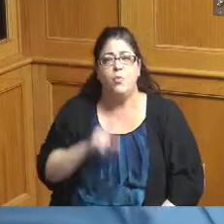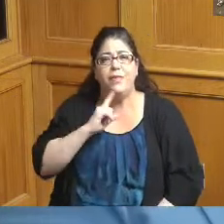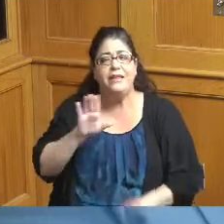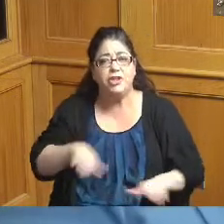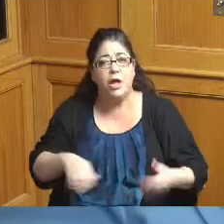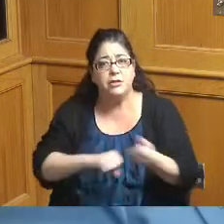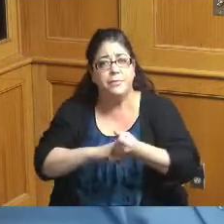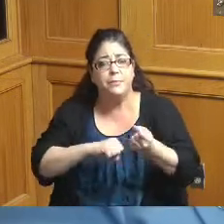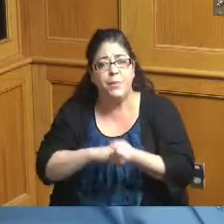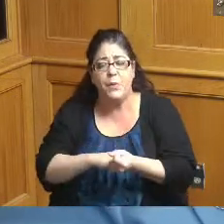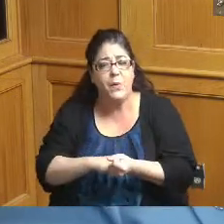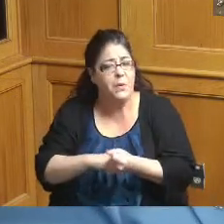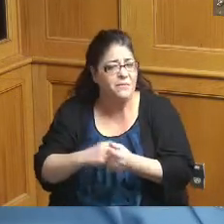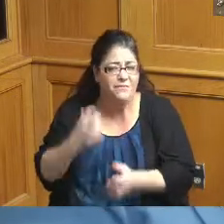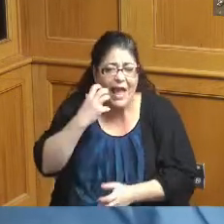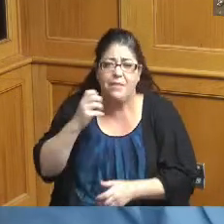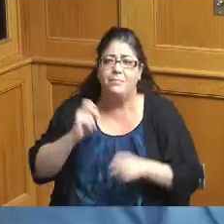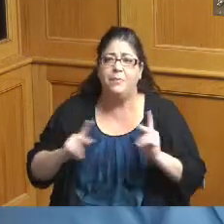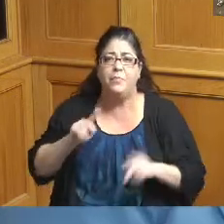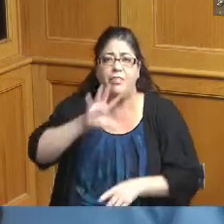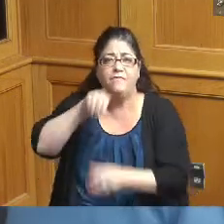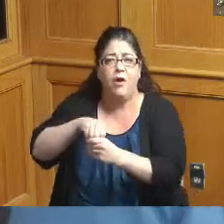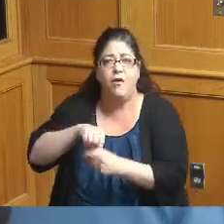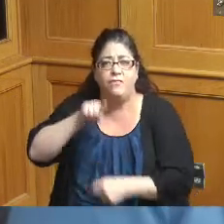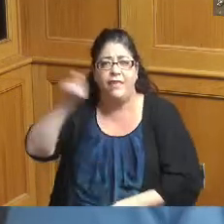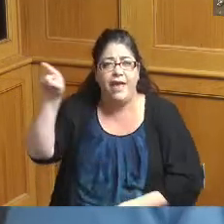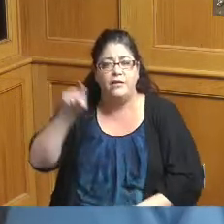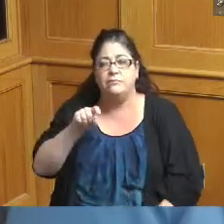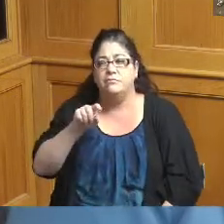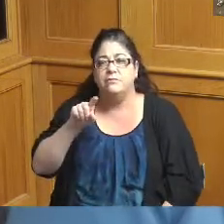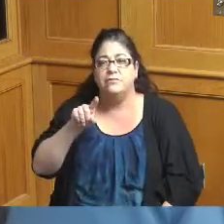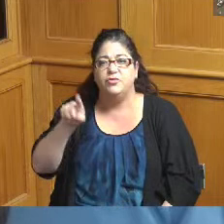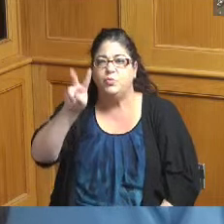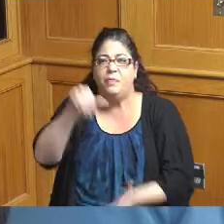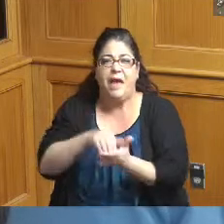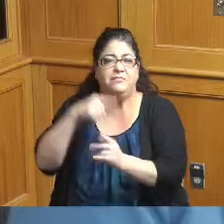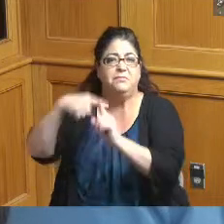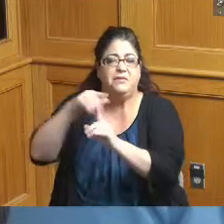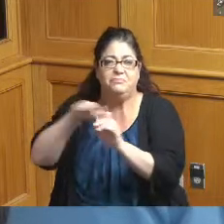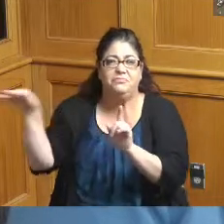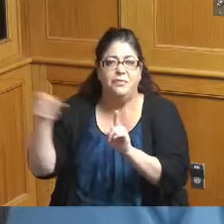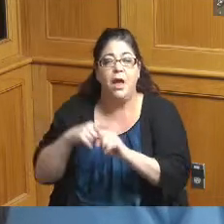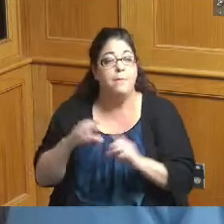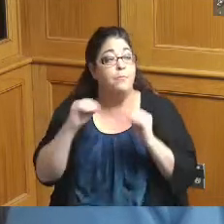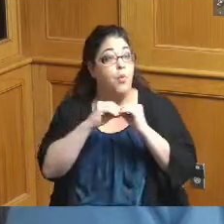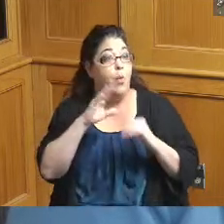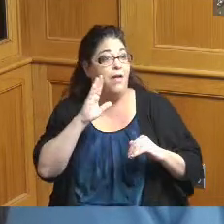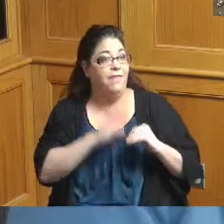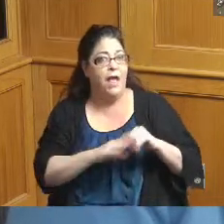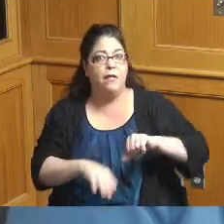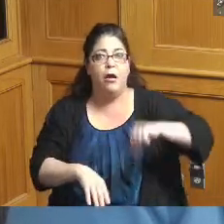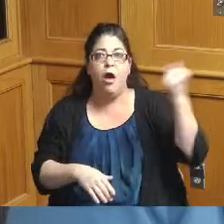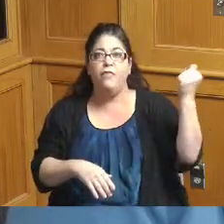people we're dealing more with child support than we are on some of the other services I thought was